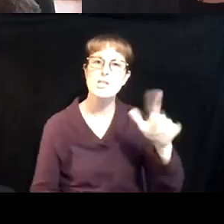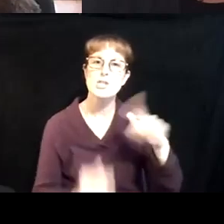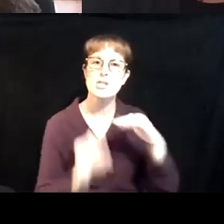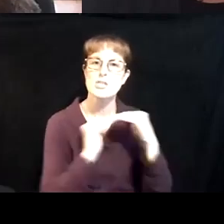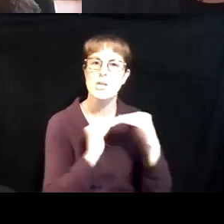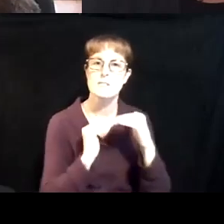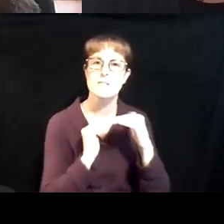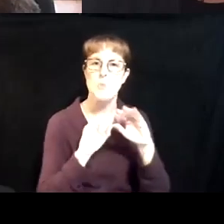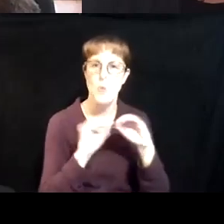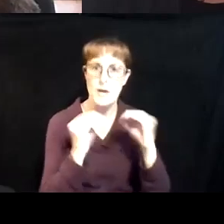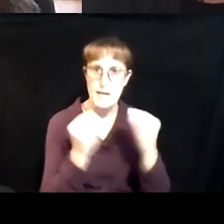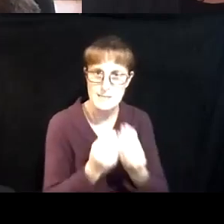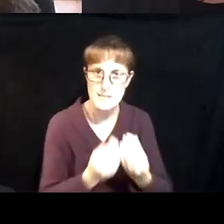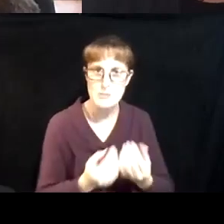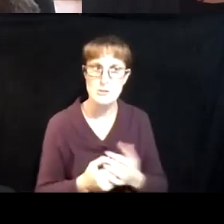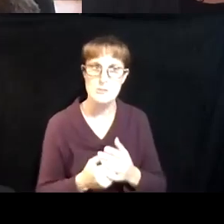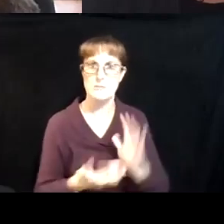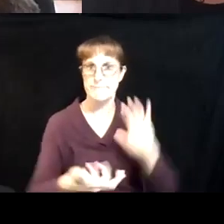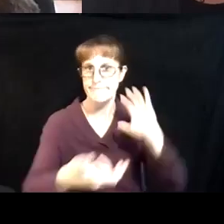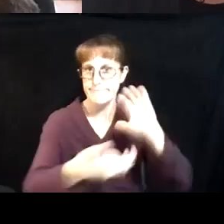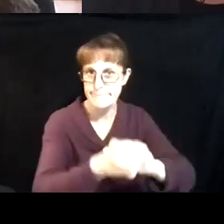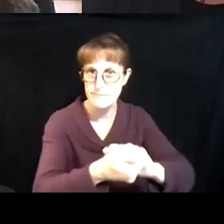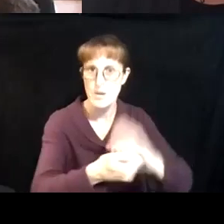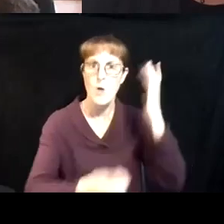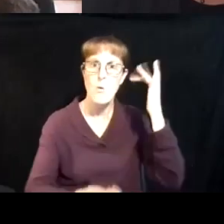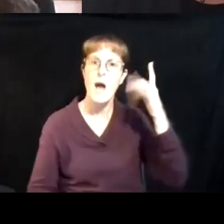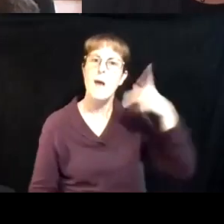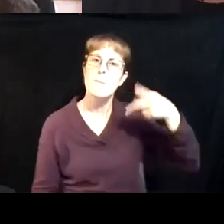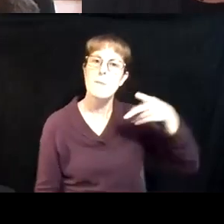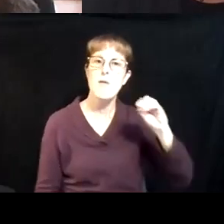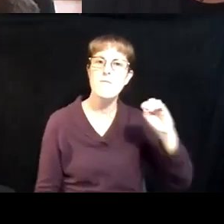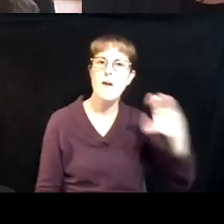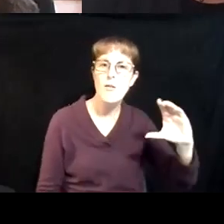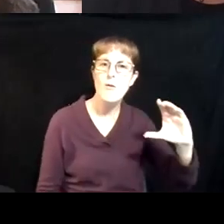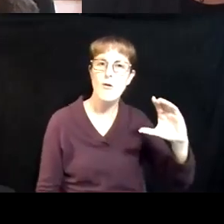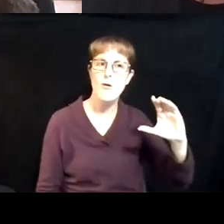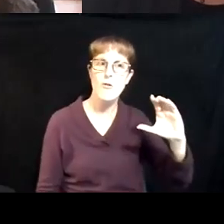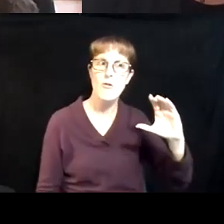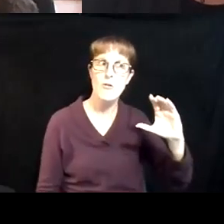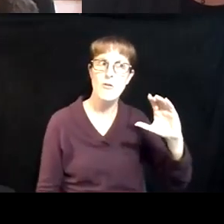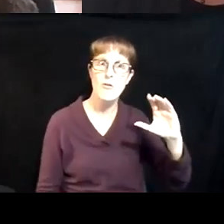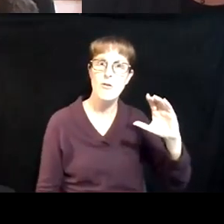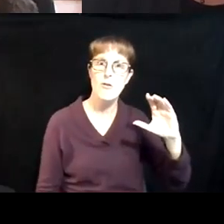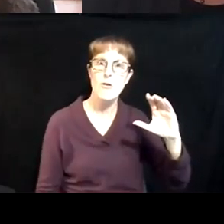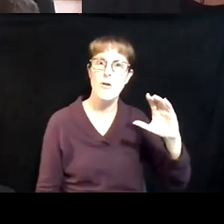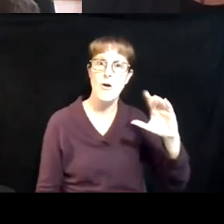people of color are so disproportionately affected by the policies of the JRC.